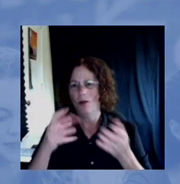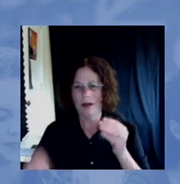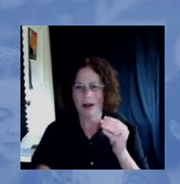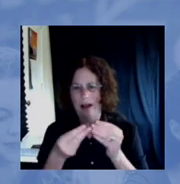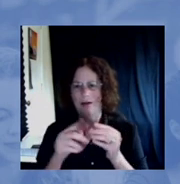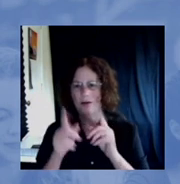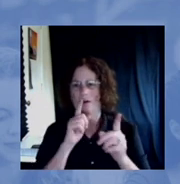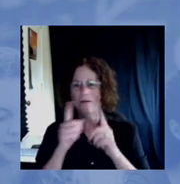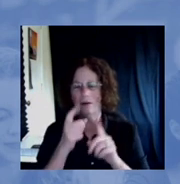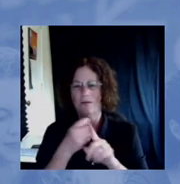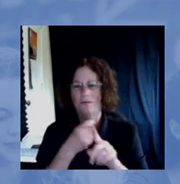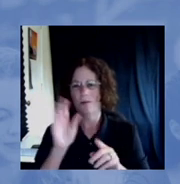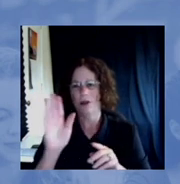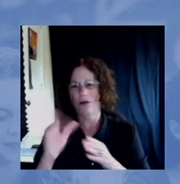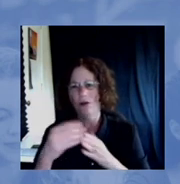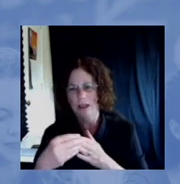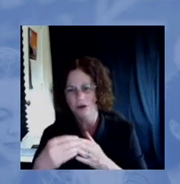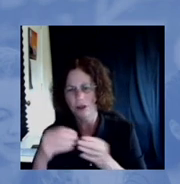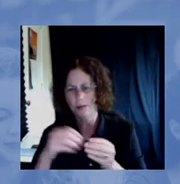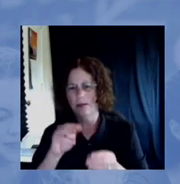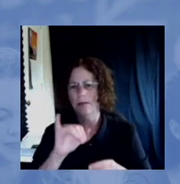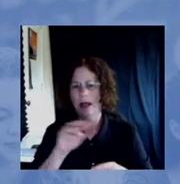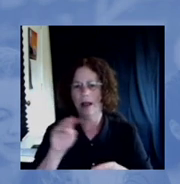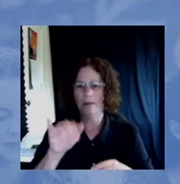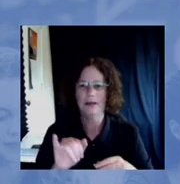THAT YOU PROVIDE IN MIAMI DADE. PEDRO, BACK TO YOU.